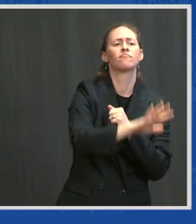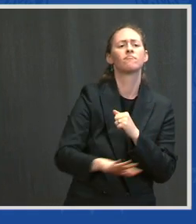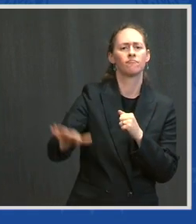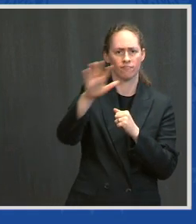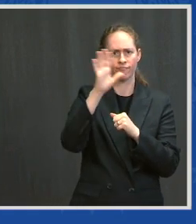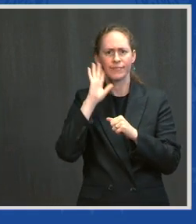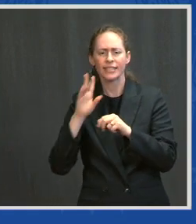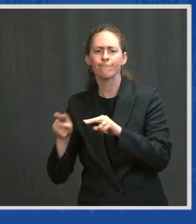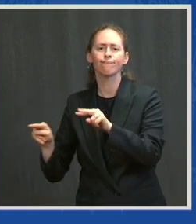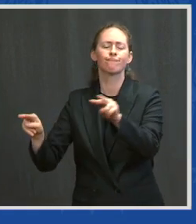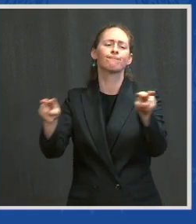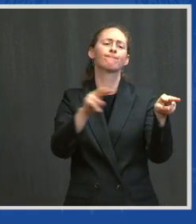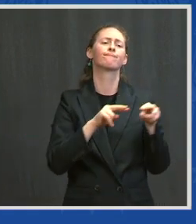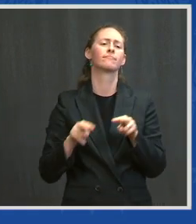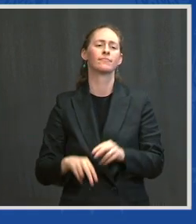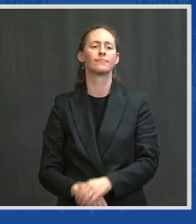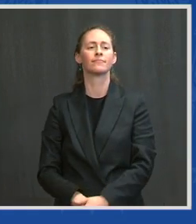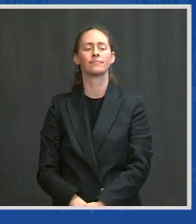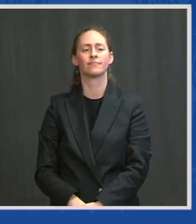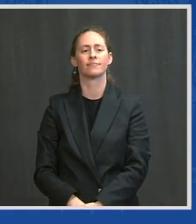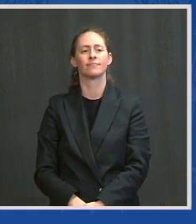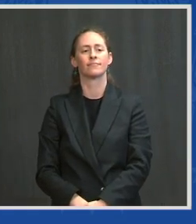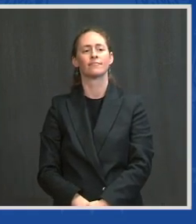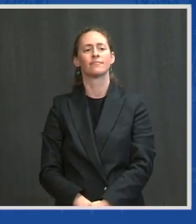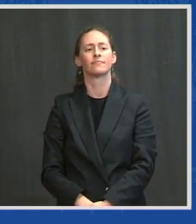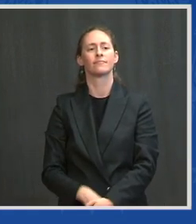The Justice Department's violent crime reduction strategy